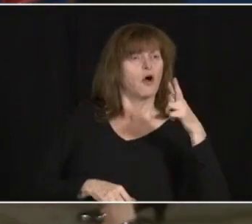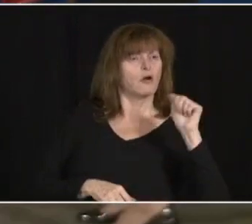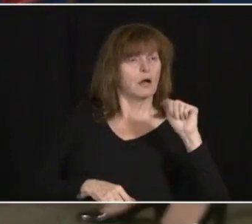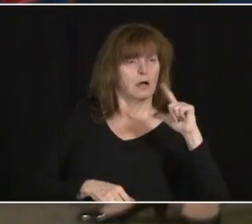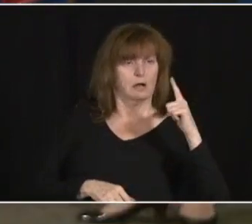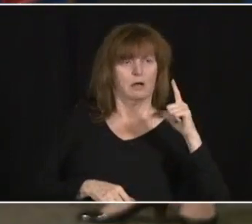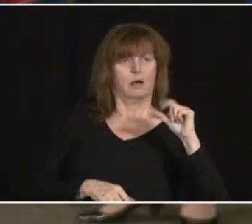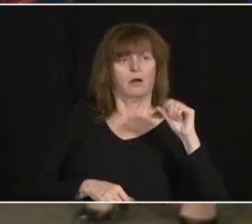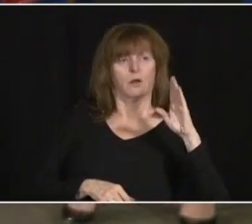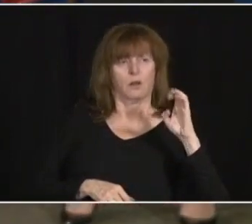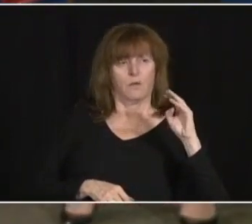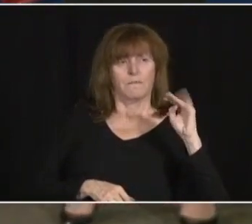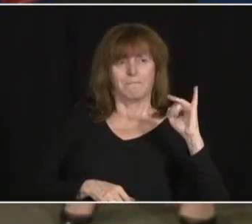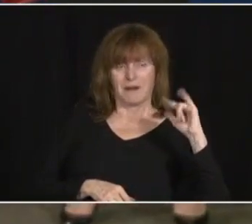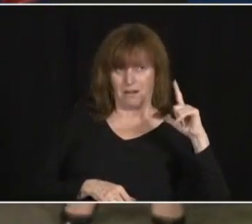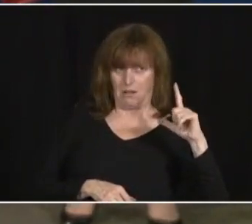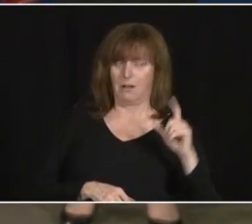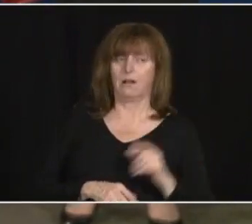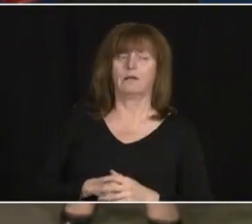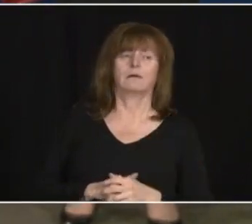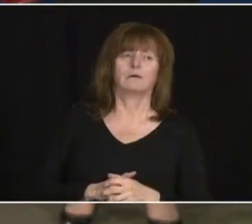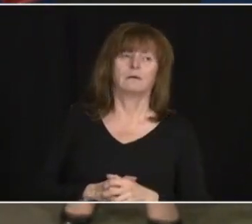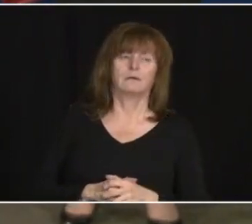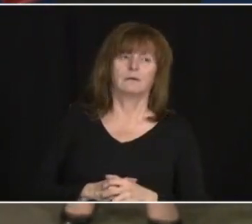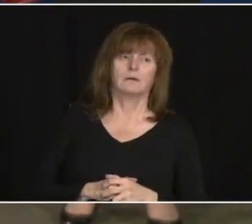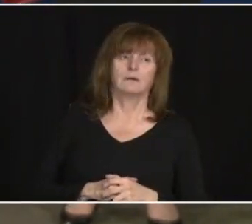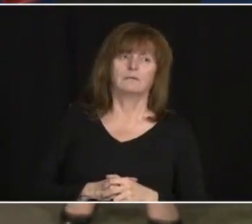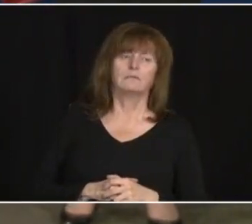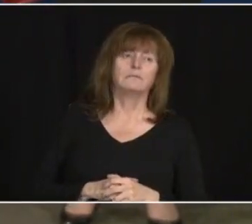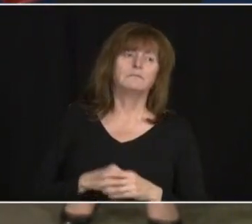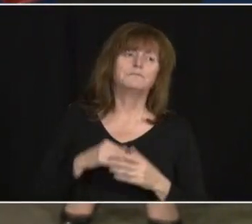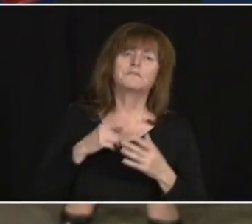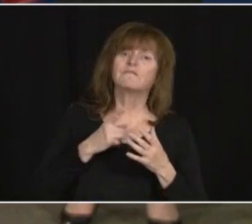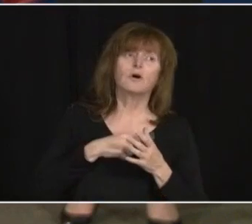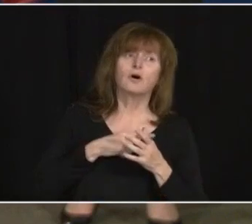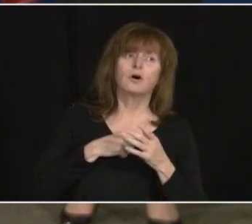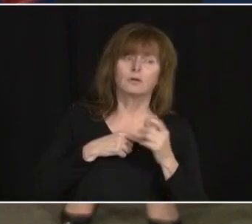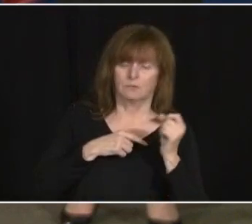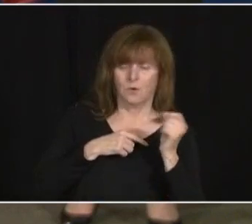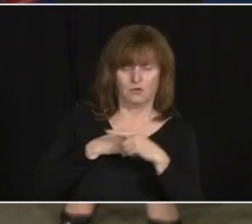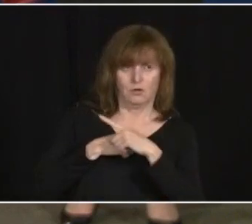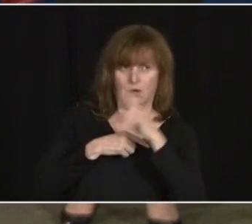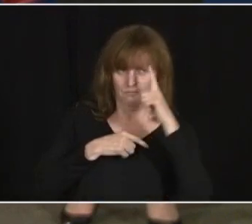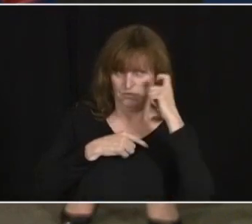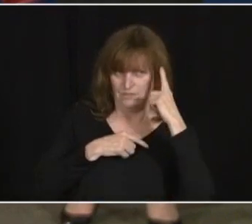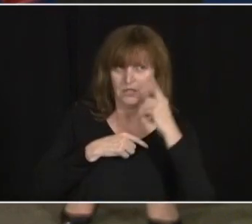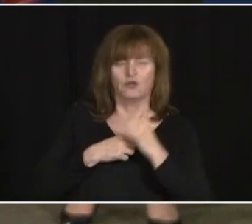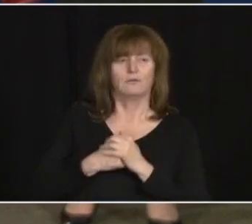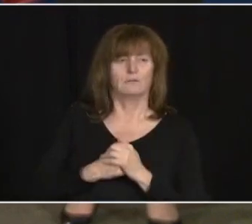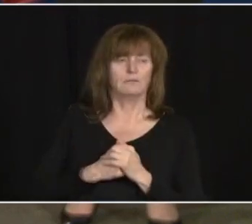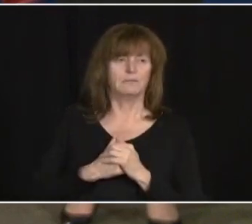"Globe and Mail.." Hi there. Hi. Question: My